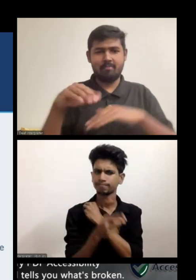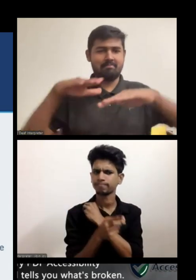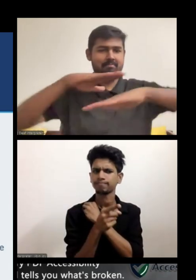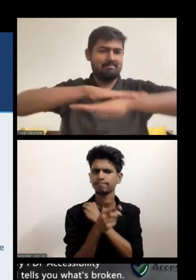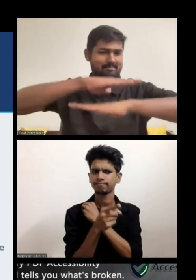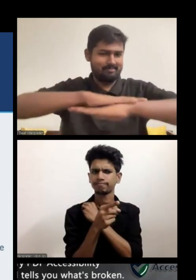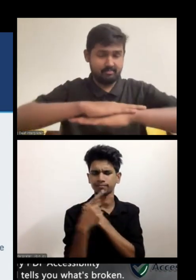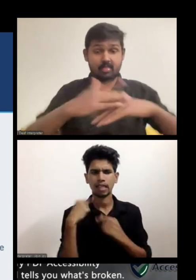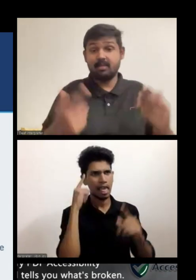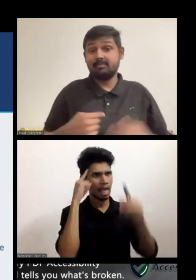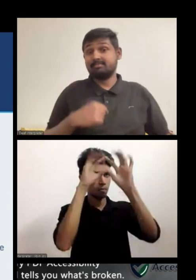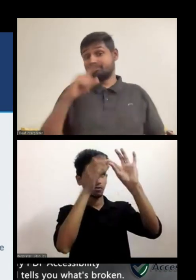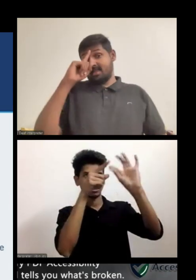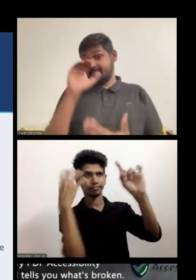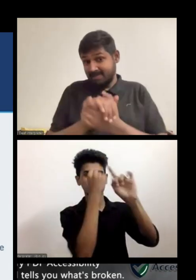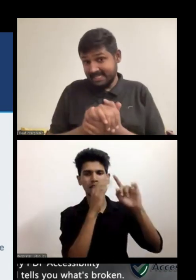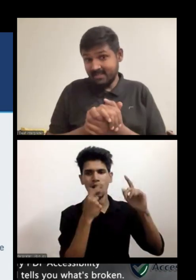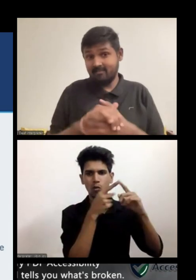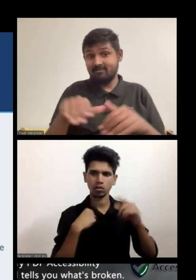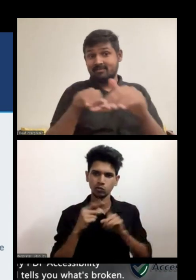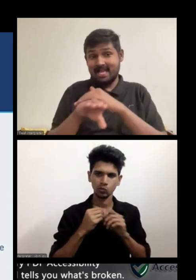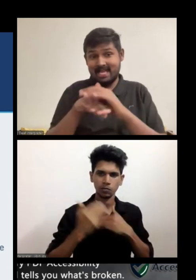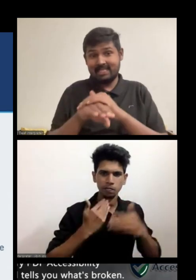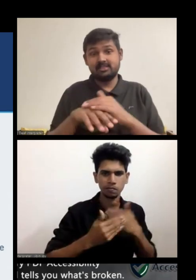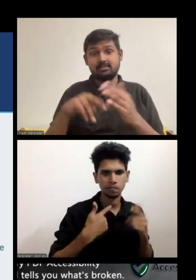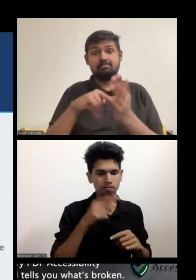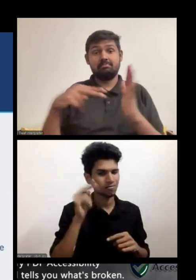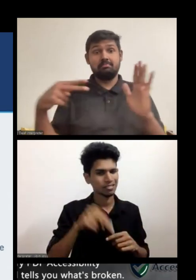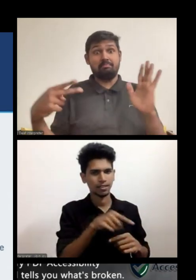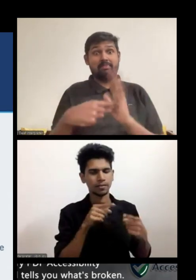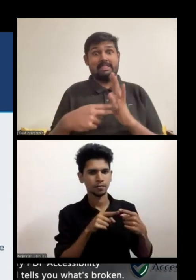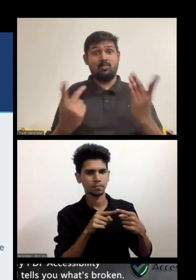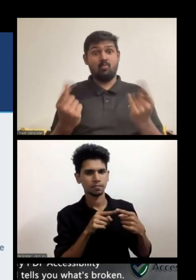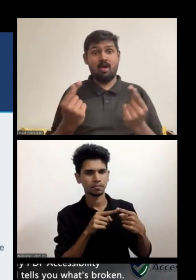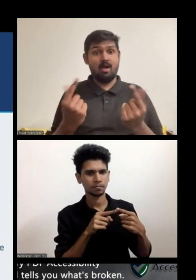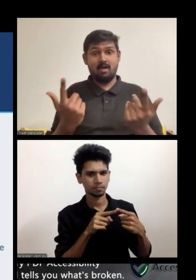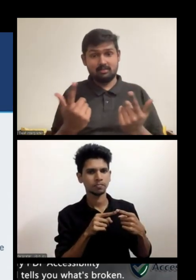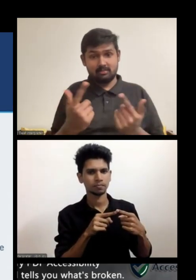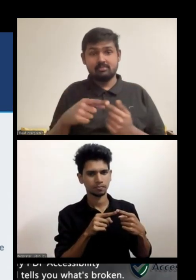You may think that why this tool is so like having this we can count on it or not.